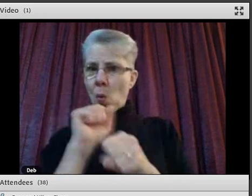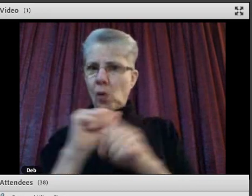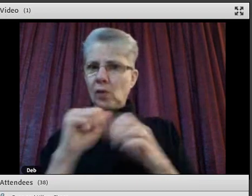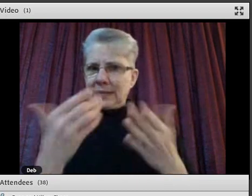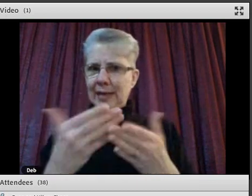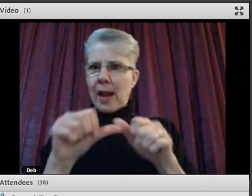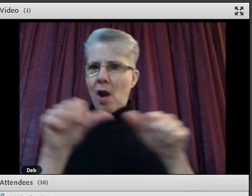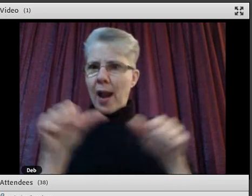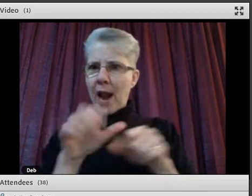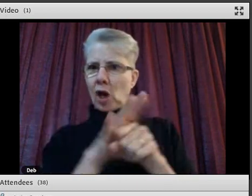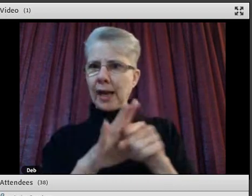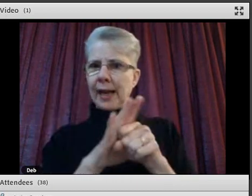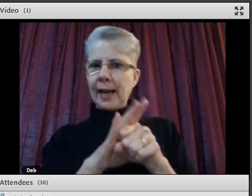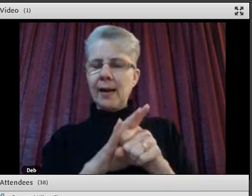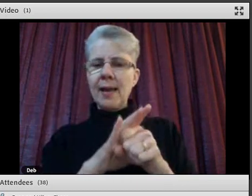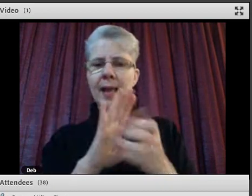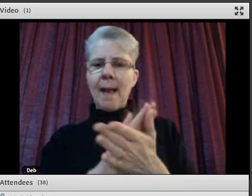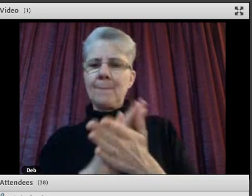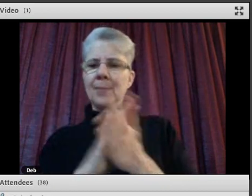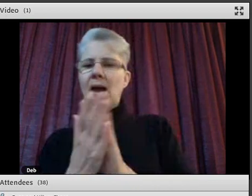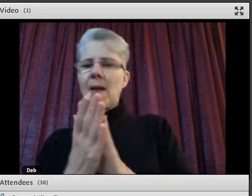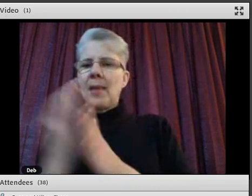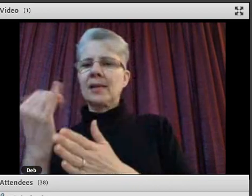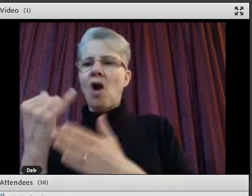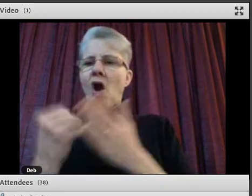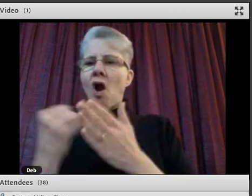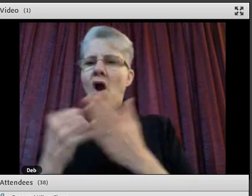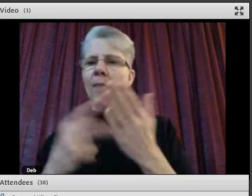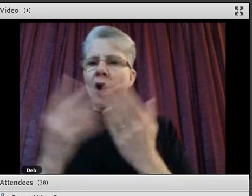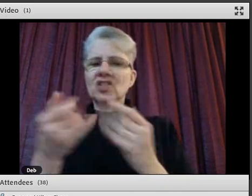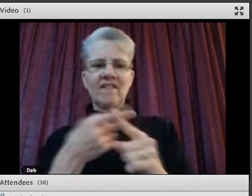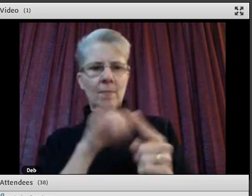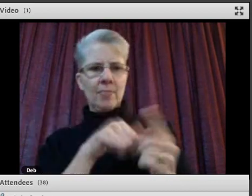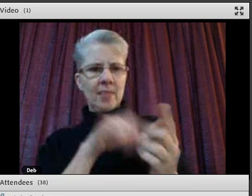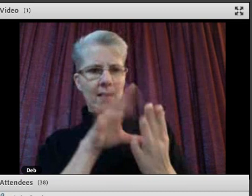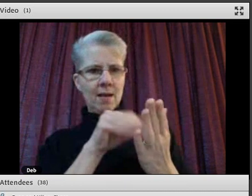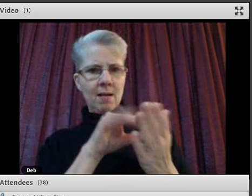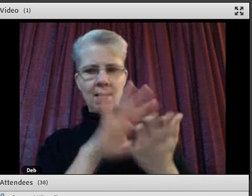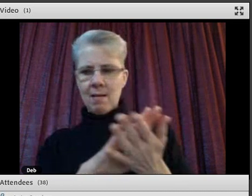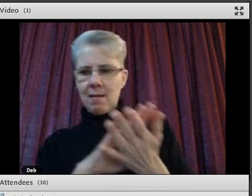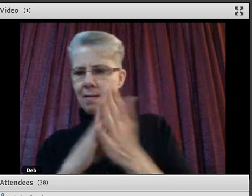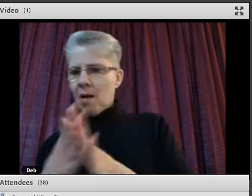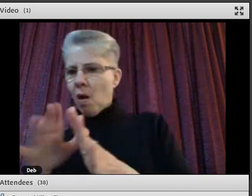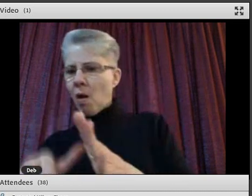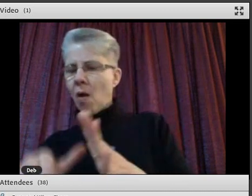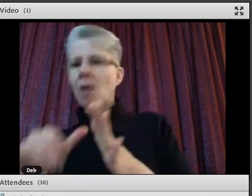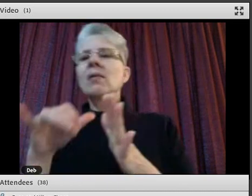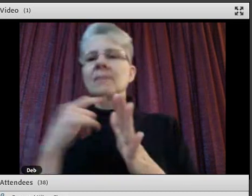and then turn that into an art project. I think it's important to note as you're doing all this stuff